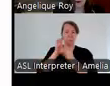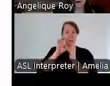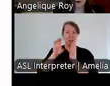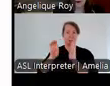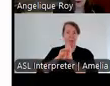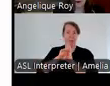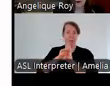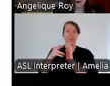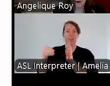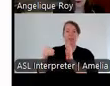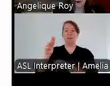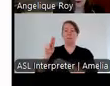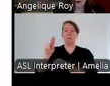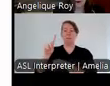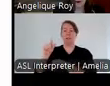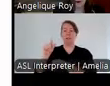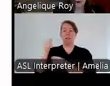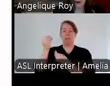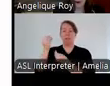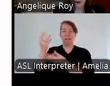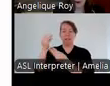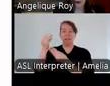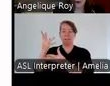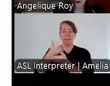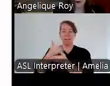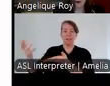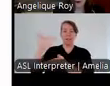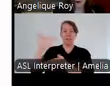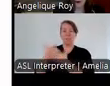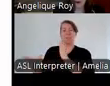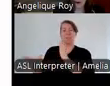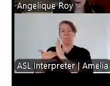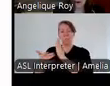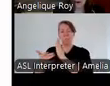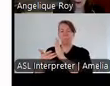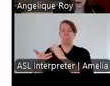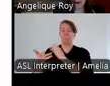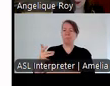Information Resources Management Technician, Diane, and two Metadata and Discovery